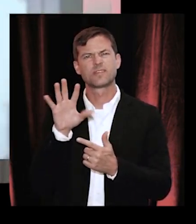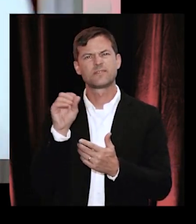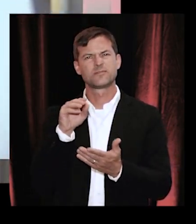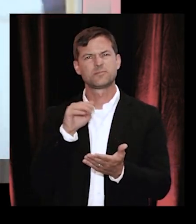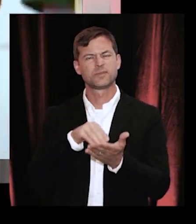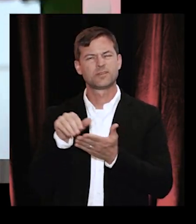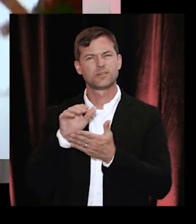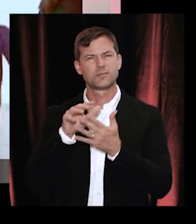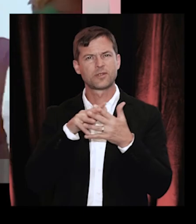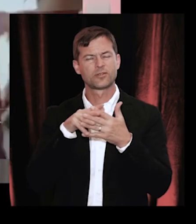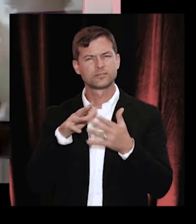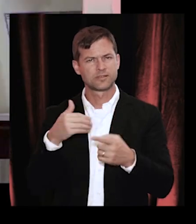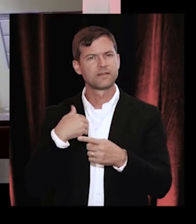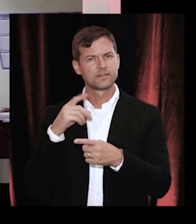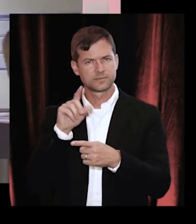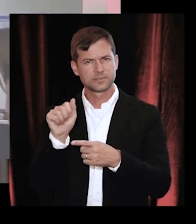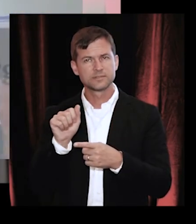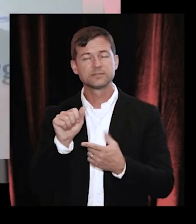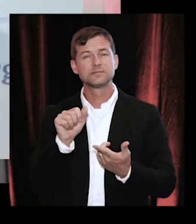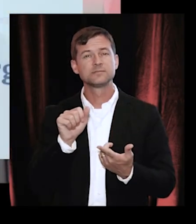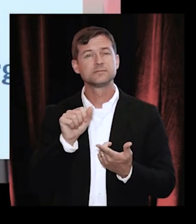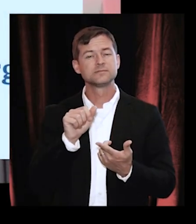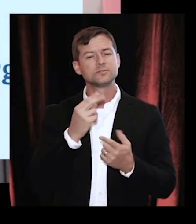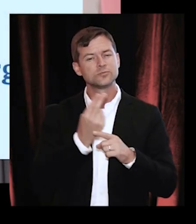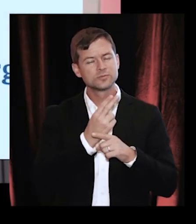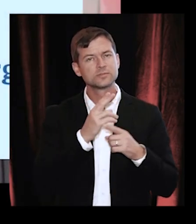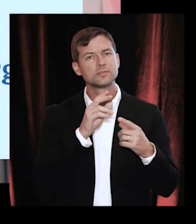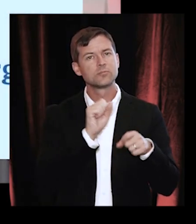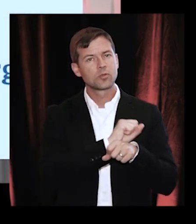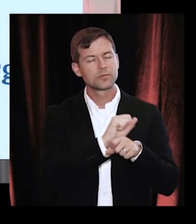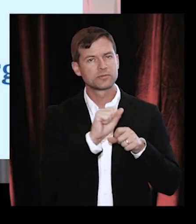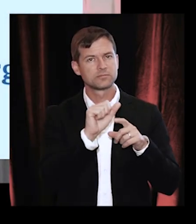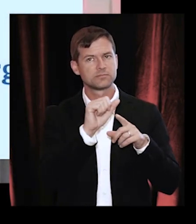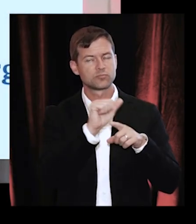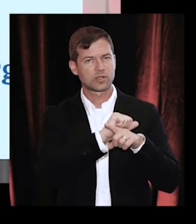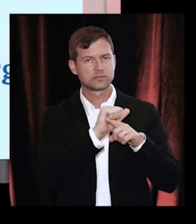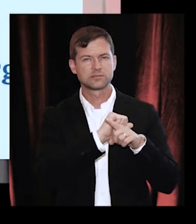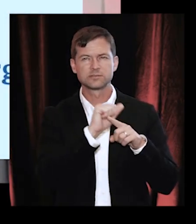on their talents with employment practices that benefit everyone. Learn more at what can you do.